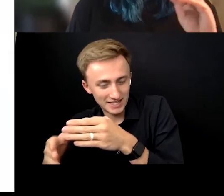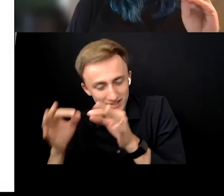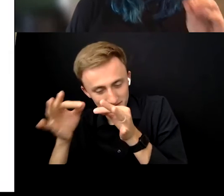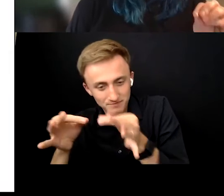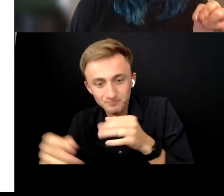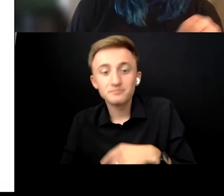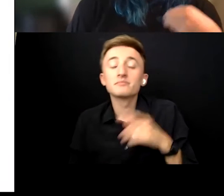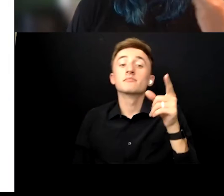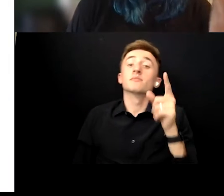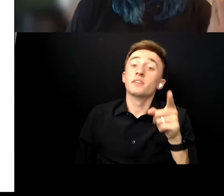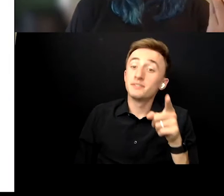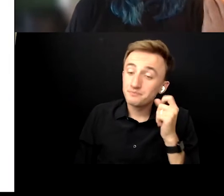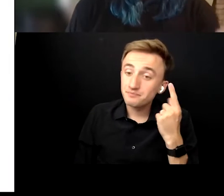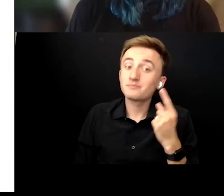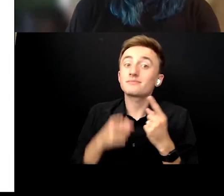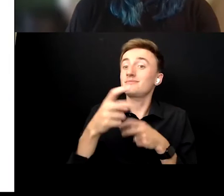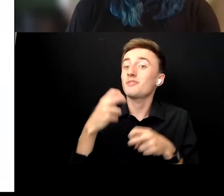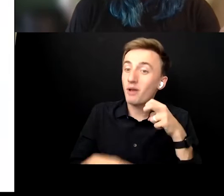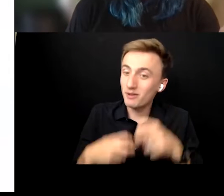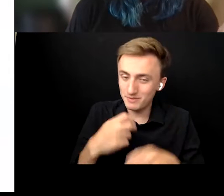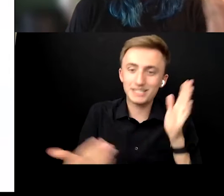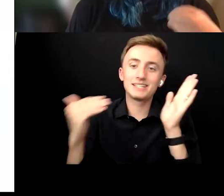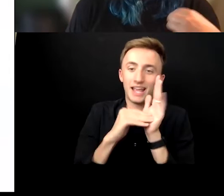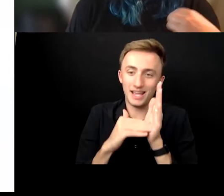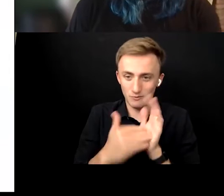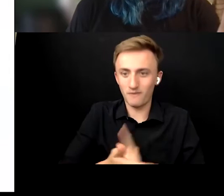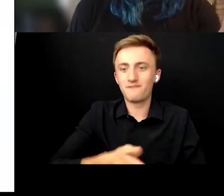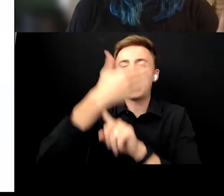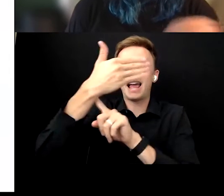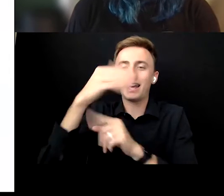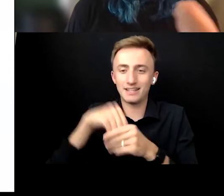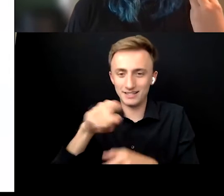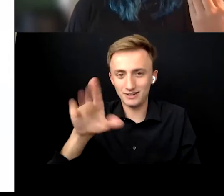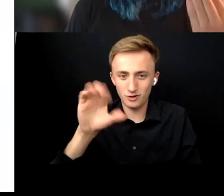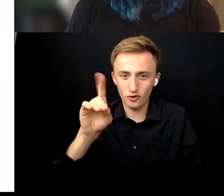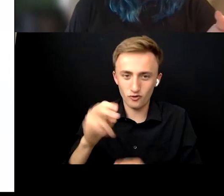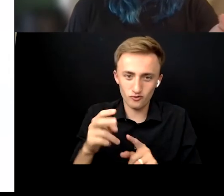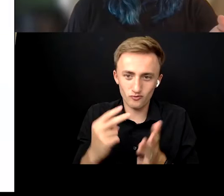is a problem we would have to again flagged this in our code review. IDs have to be unique. If this